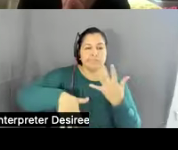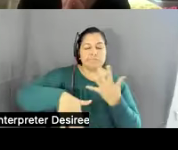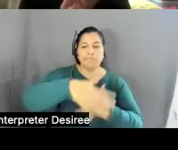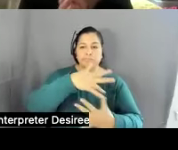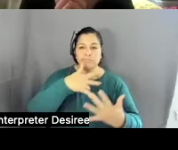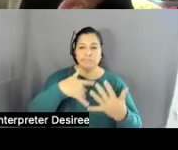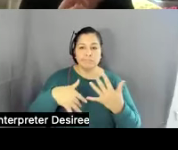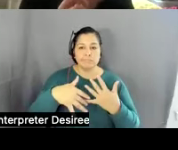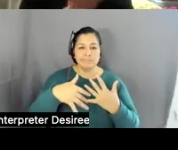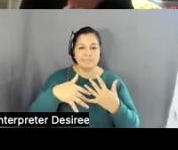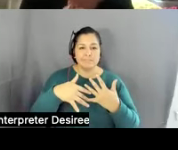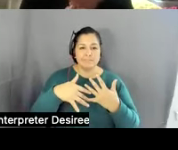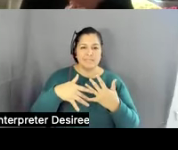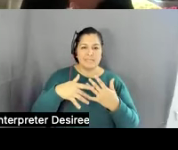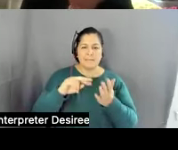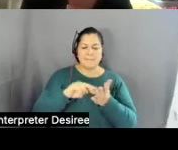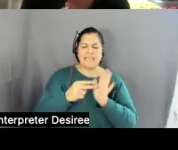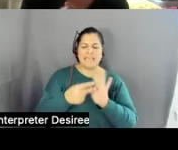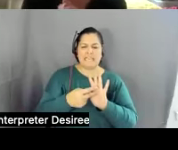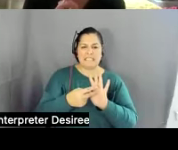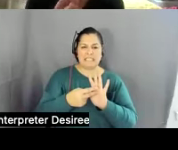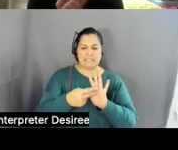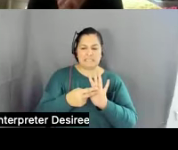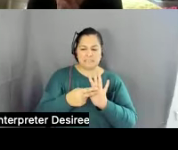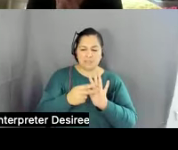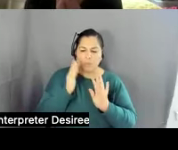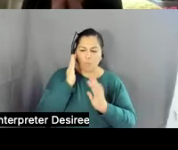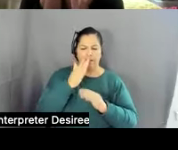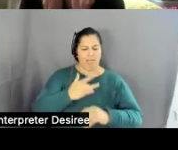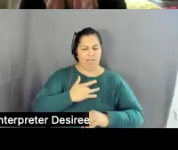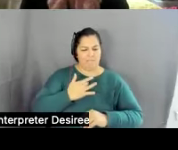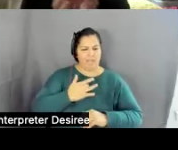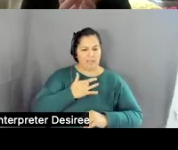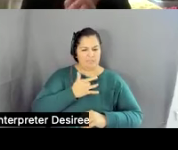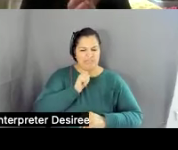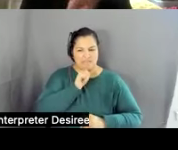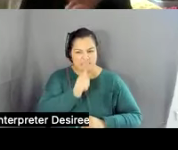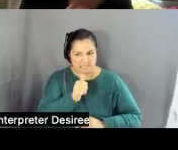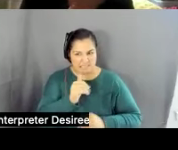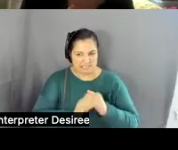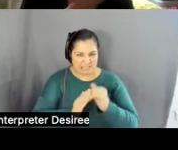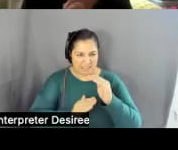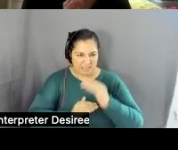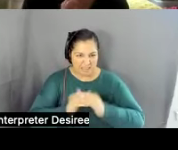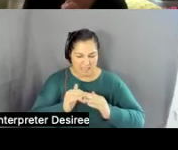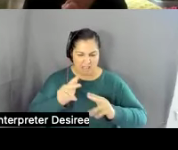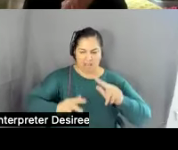is to invite discomfort. It's to invite our differences at the table